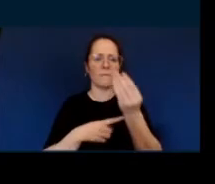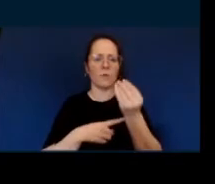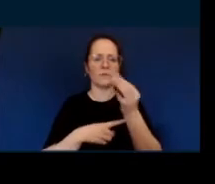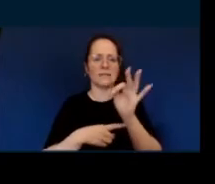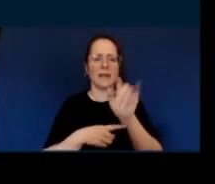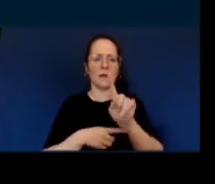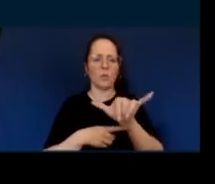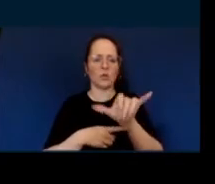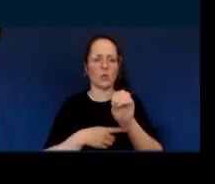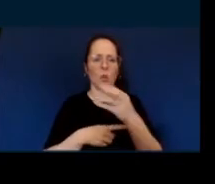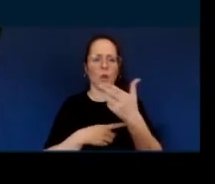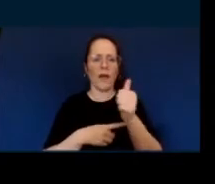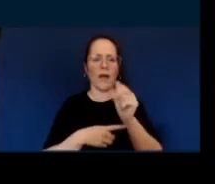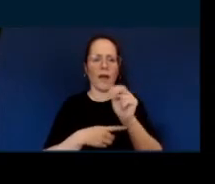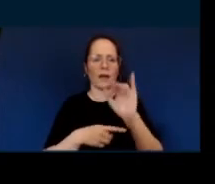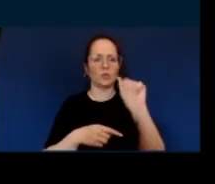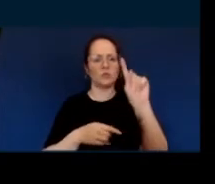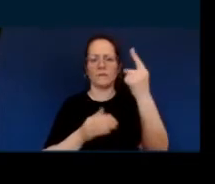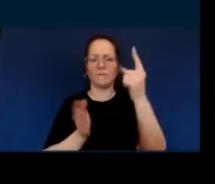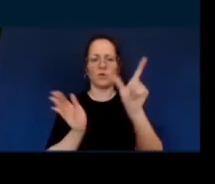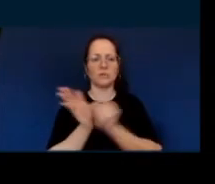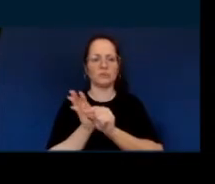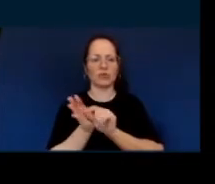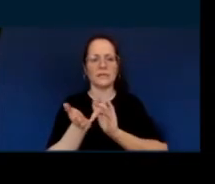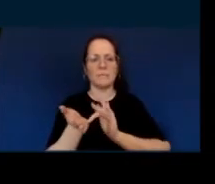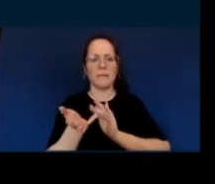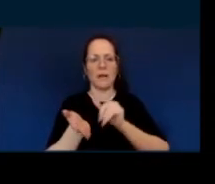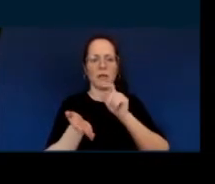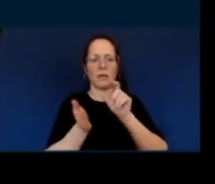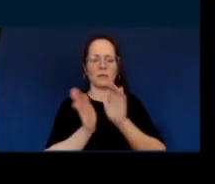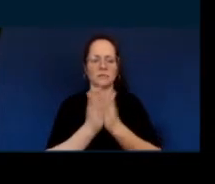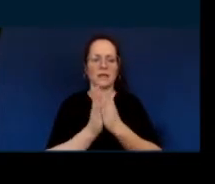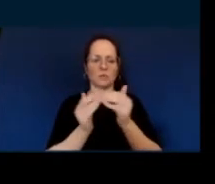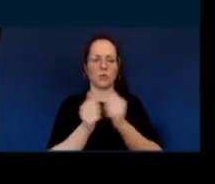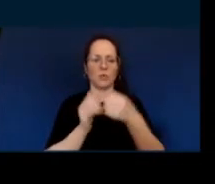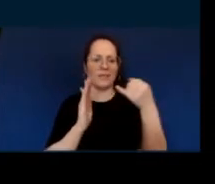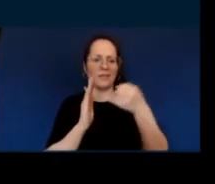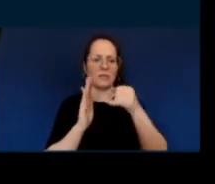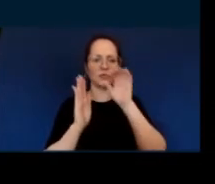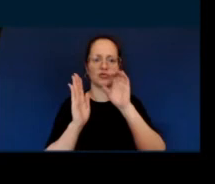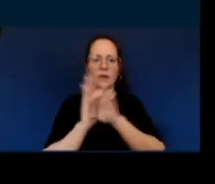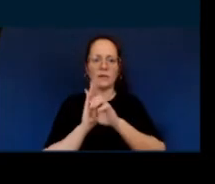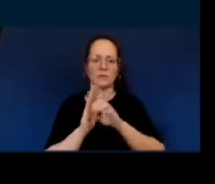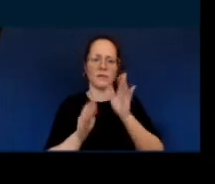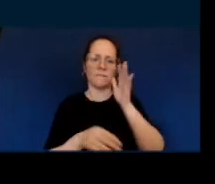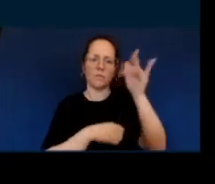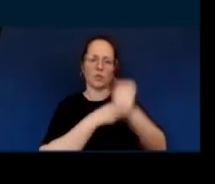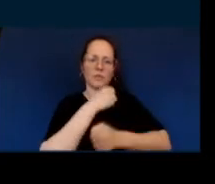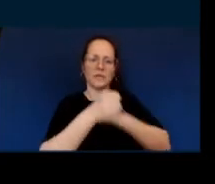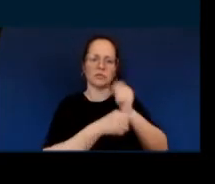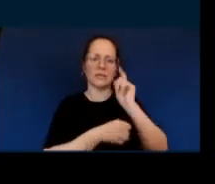WITH THE FIRST PRINTED MEDICAL TEXTBOOK WITH ILLUSTRATIONS. THREE YEARS LATER HEREVISED THEM AND PRINTED IT IN ITALIAN TO